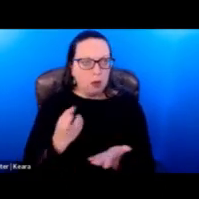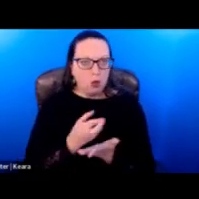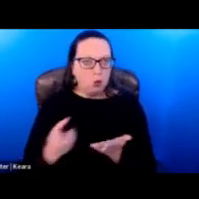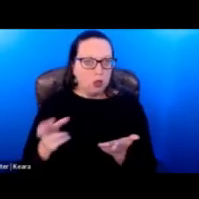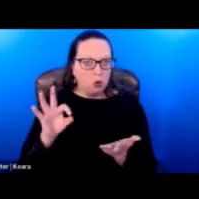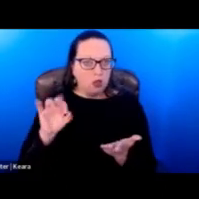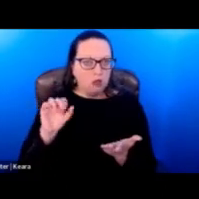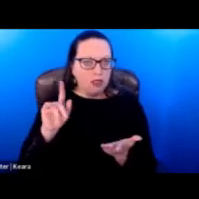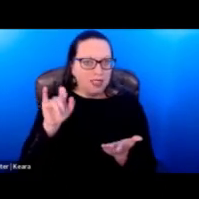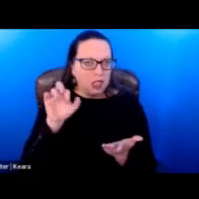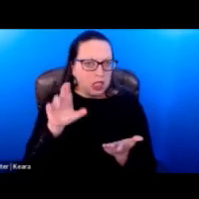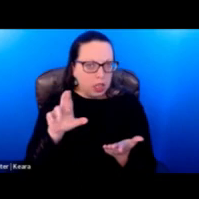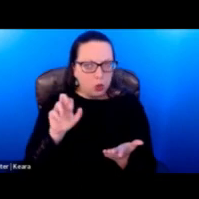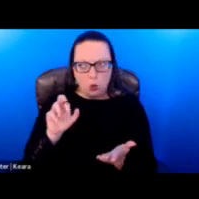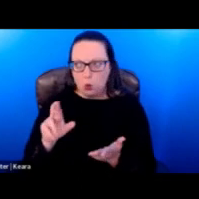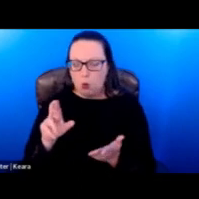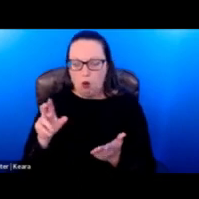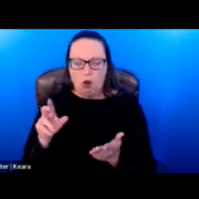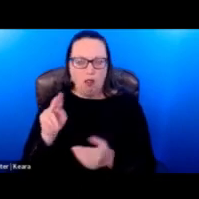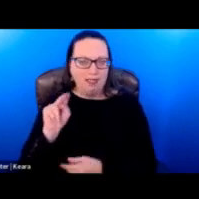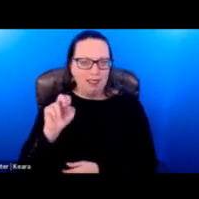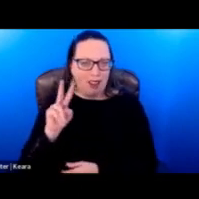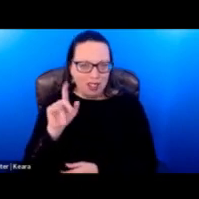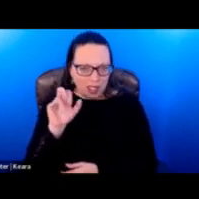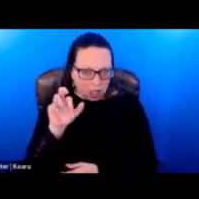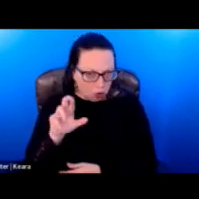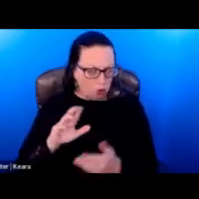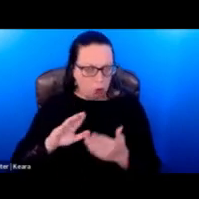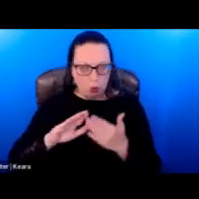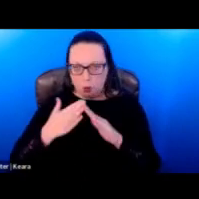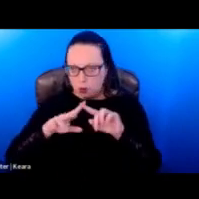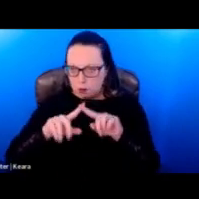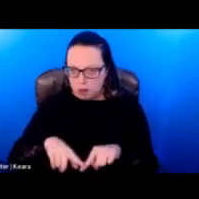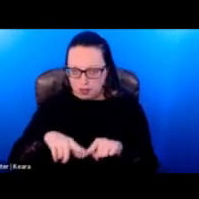resource navigator, or a community based case manager, I